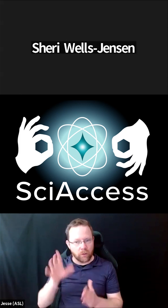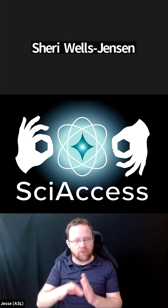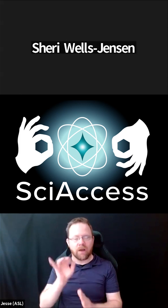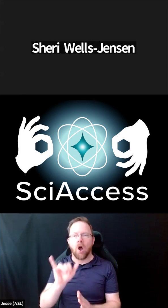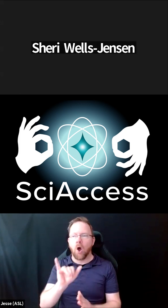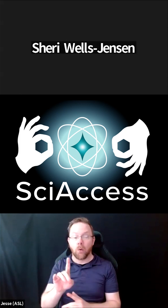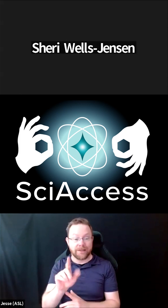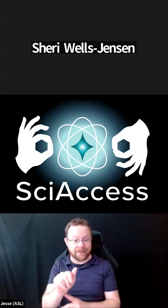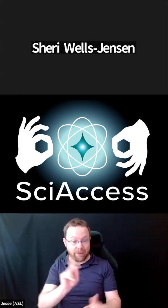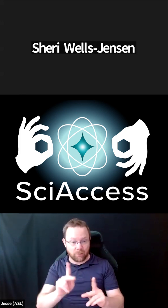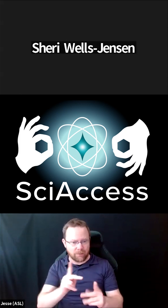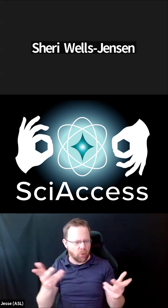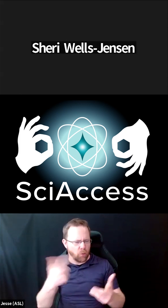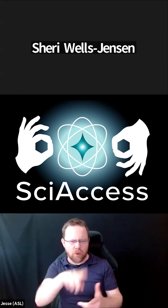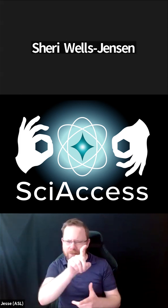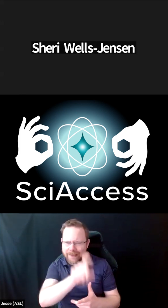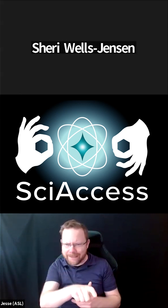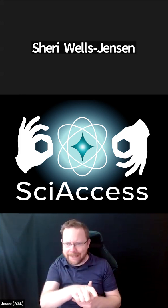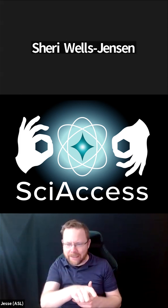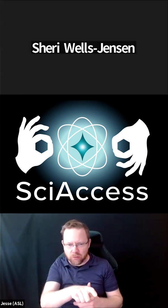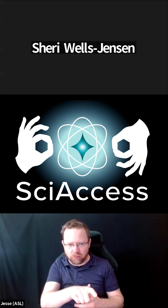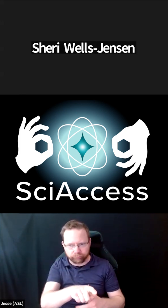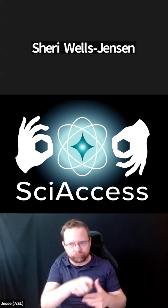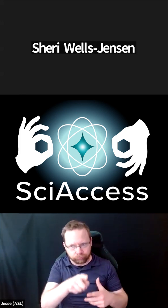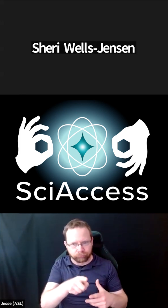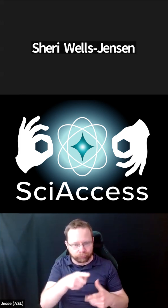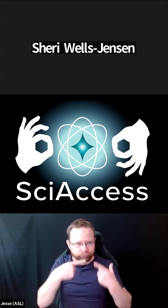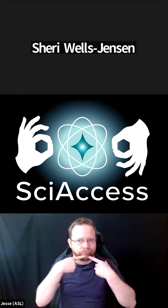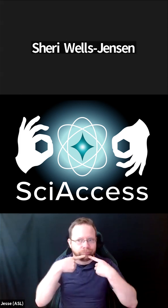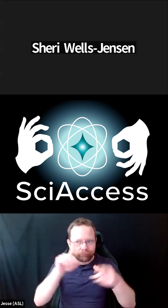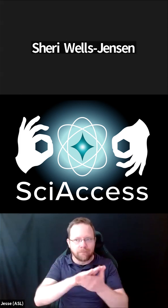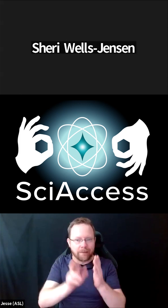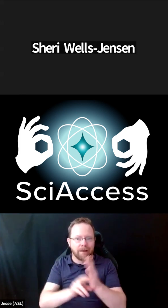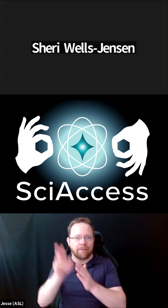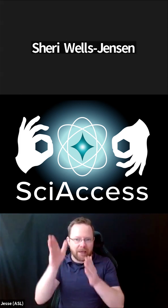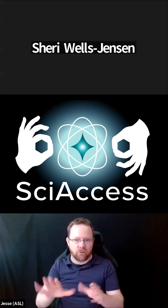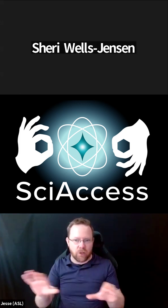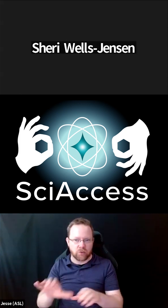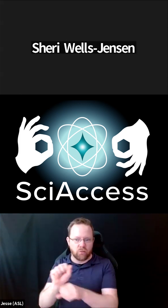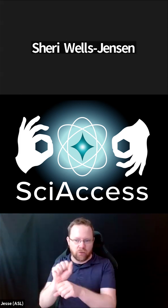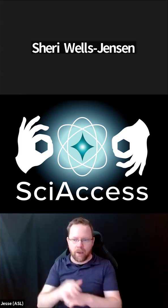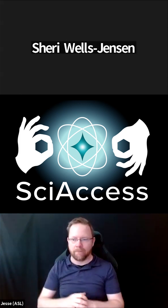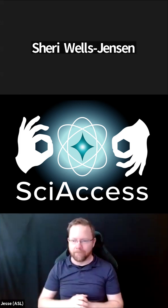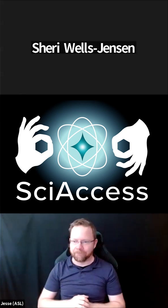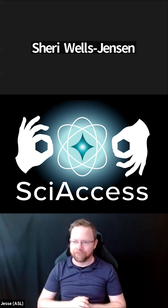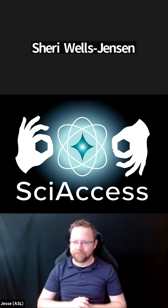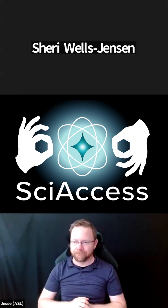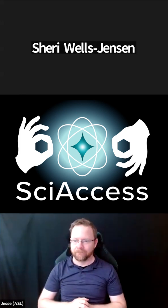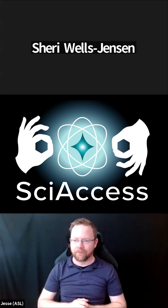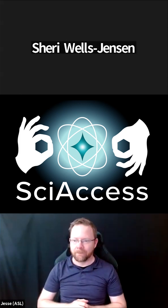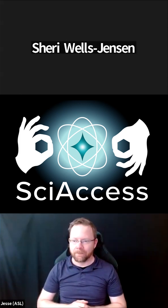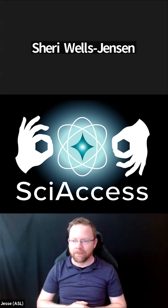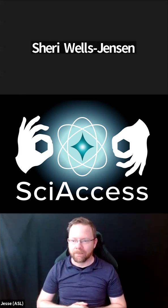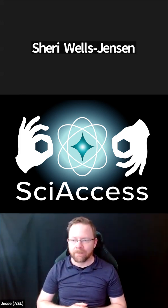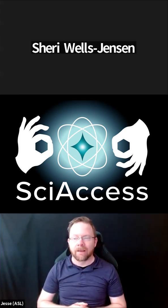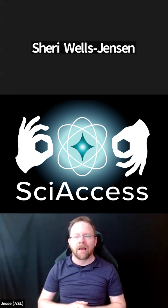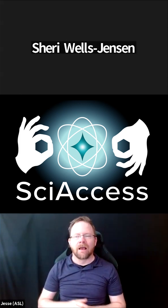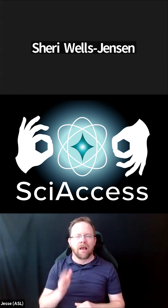I'll just keep calling next slide and whoever is changing